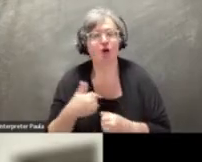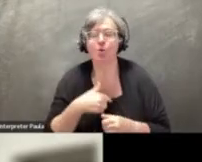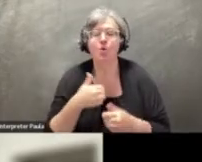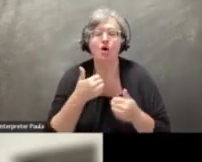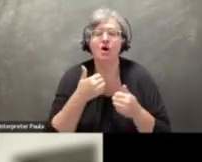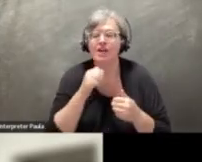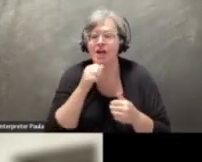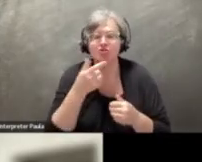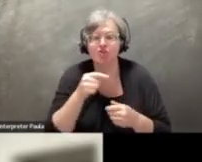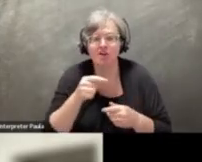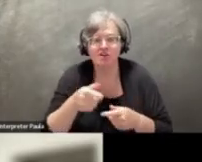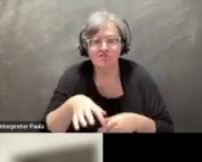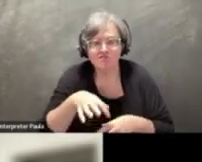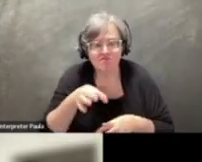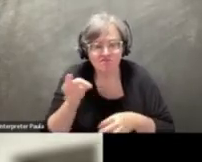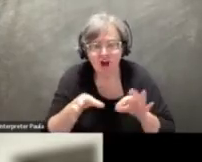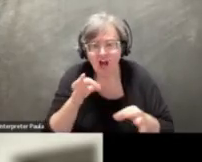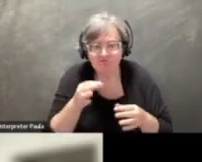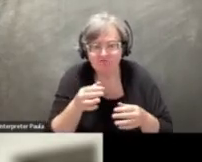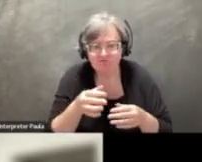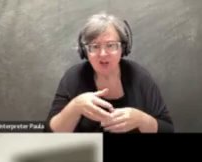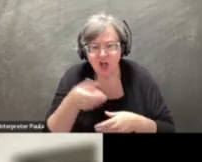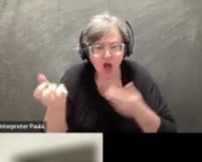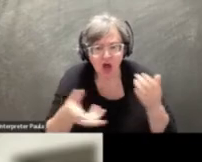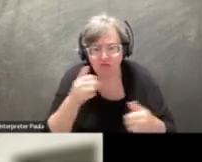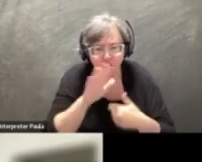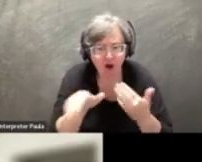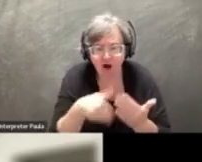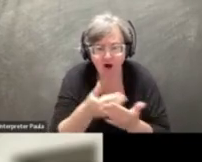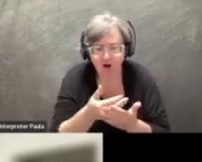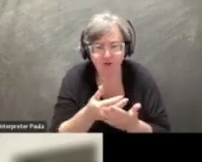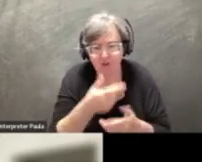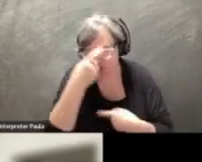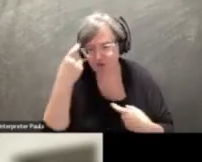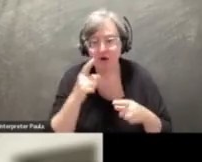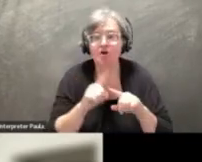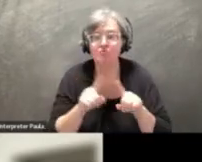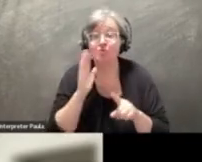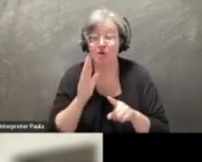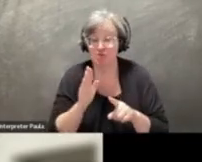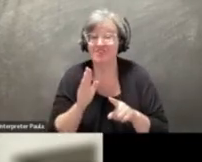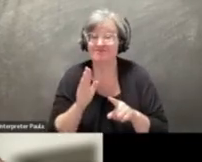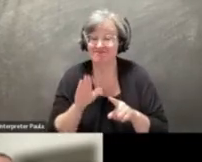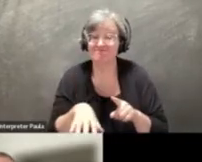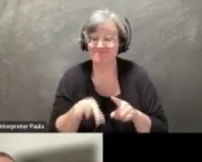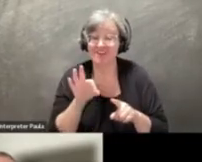trauma, but the reality is, we will uncover somebody's trauma, and so what can we do to help